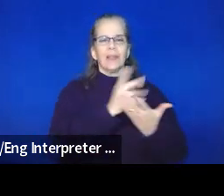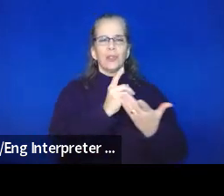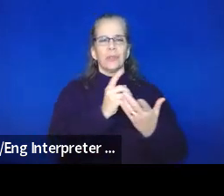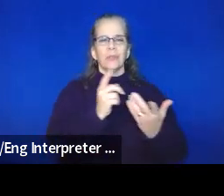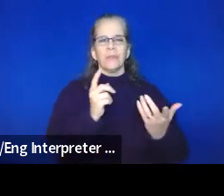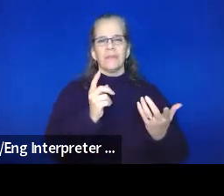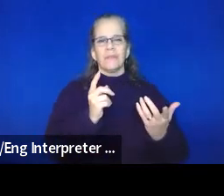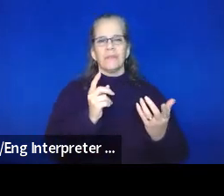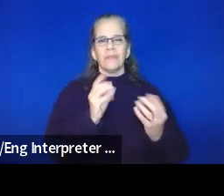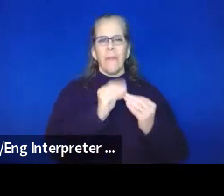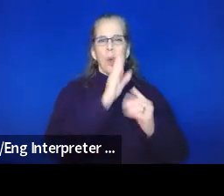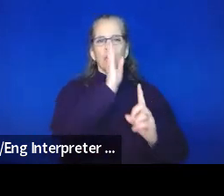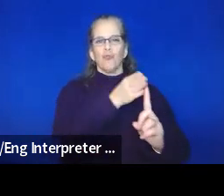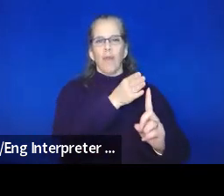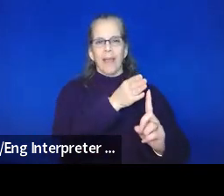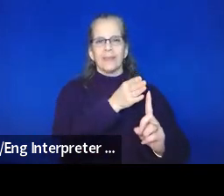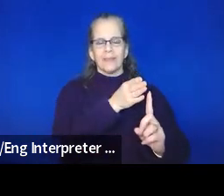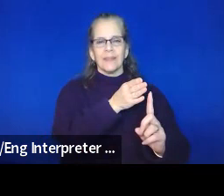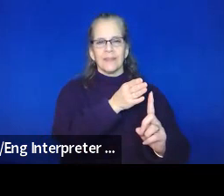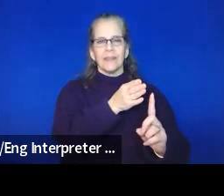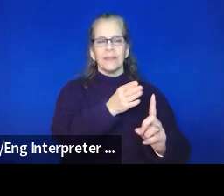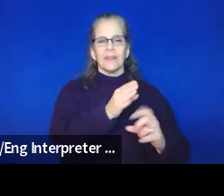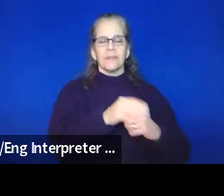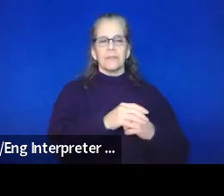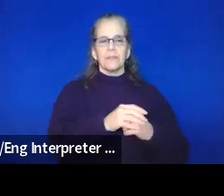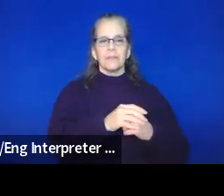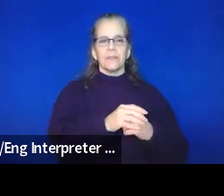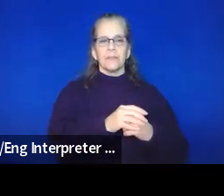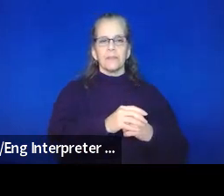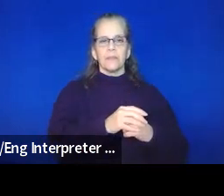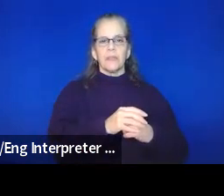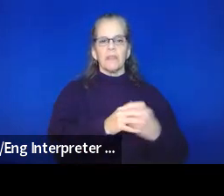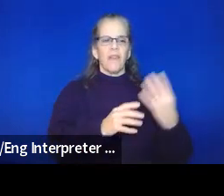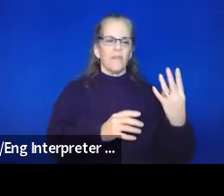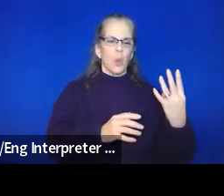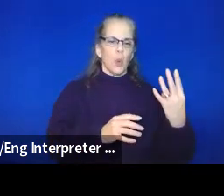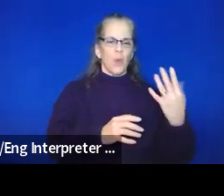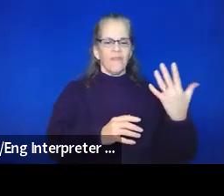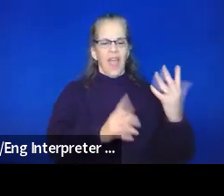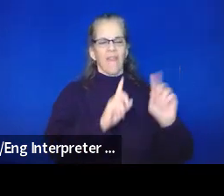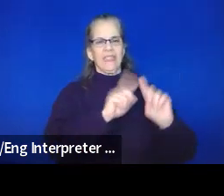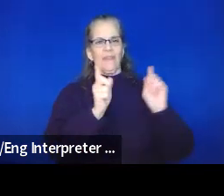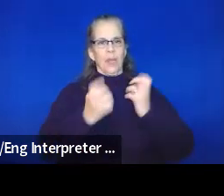emotion. You keep it as objective as possible. Even with four to five emotion tokens, you